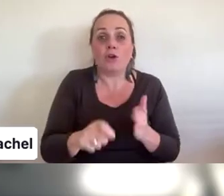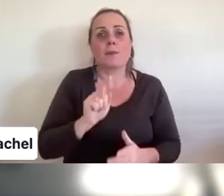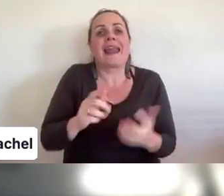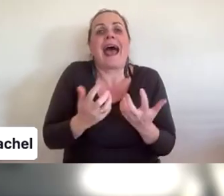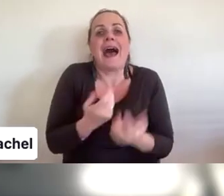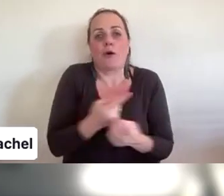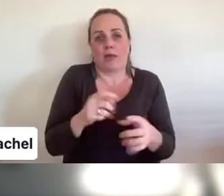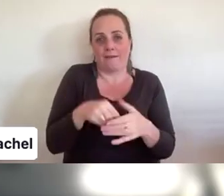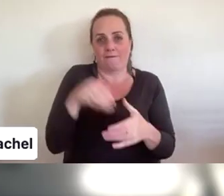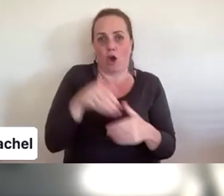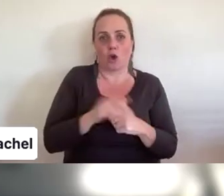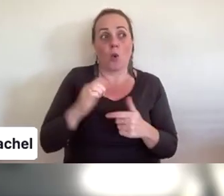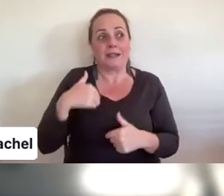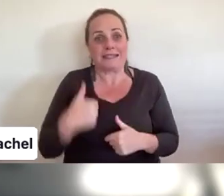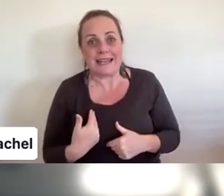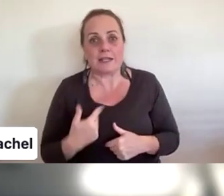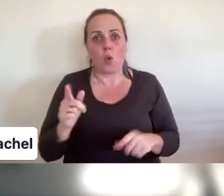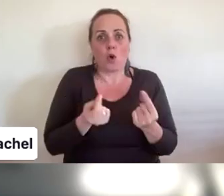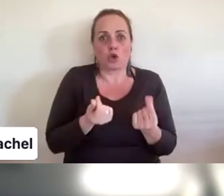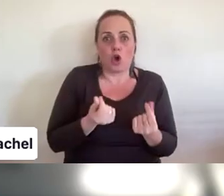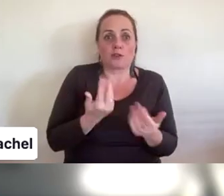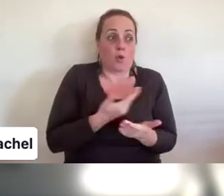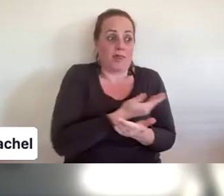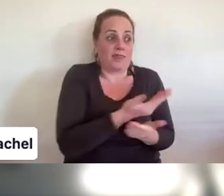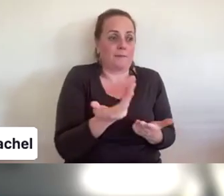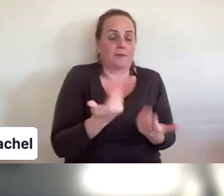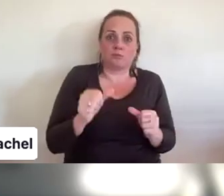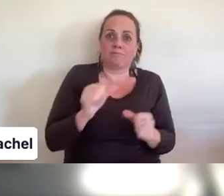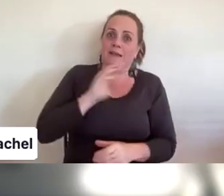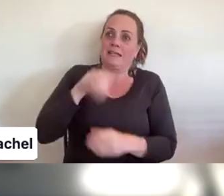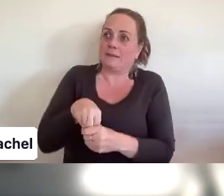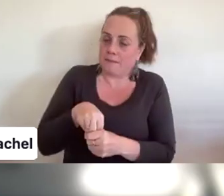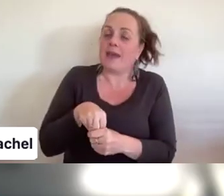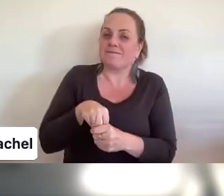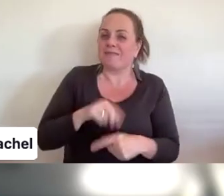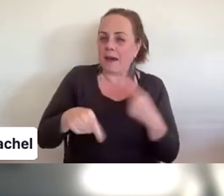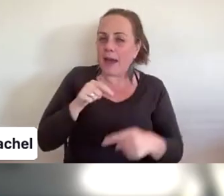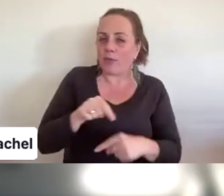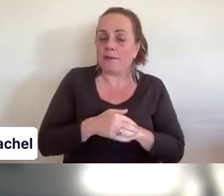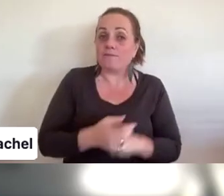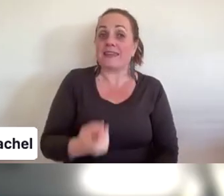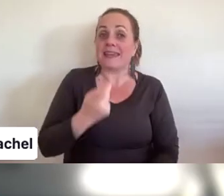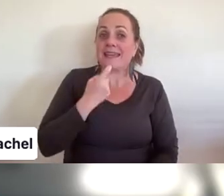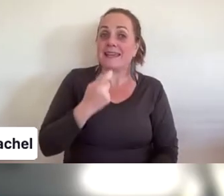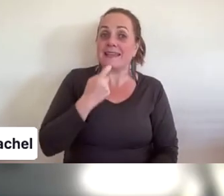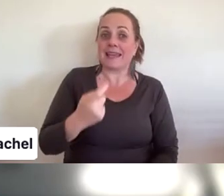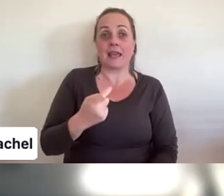rely on and what it costs them to participate. Easy and dignified participation builds trust